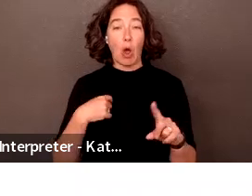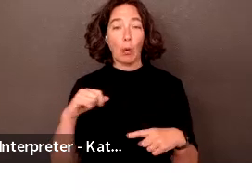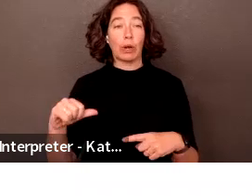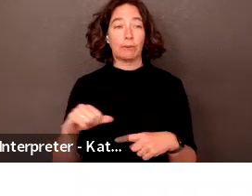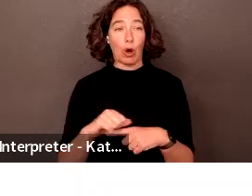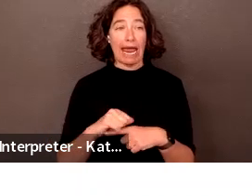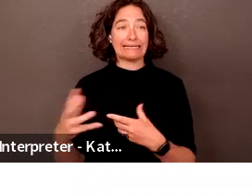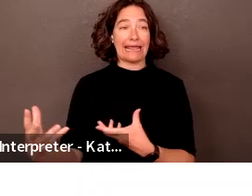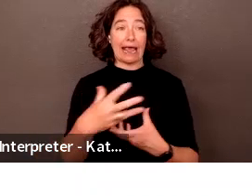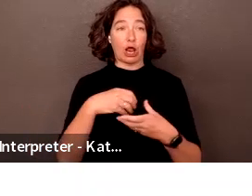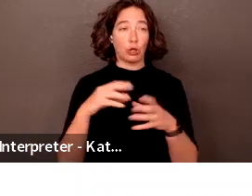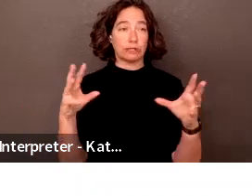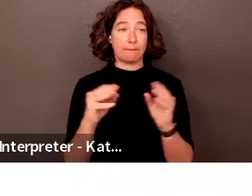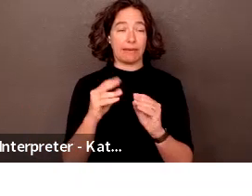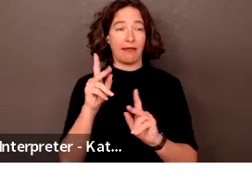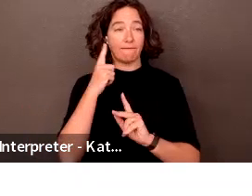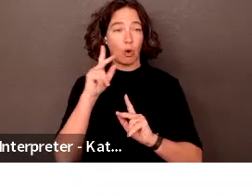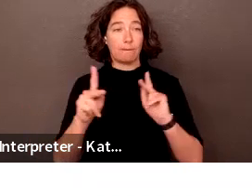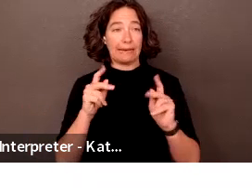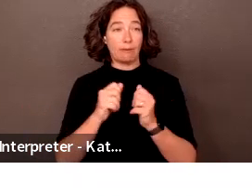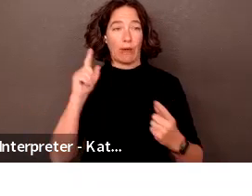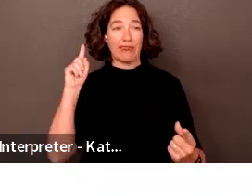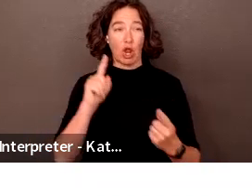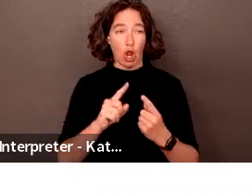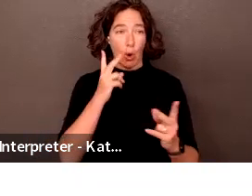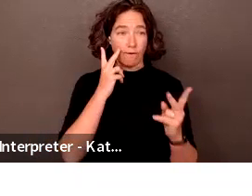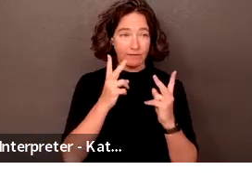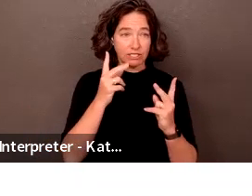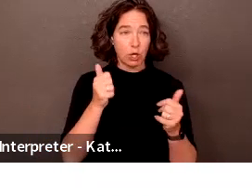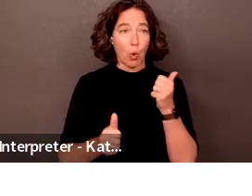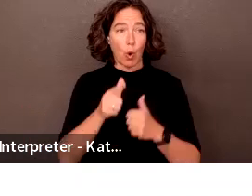we are to evacuate. If we'll go out the doors right over